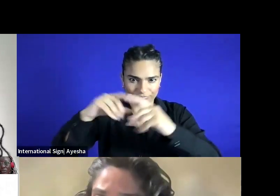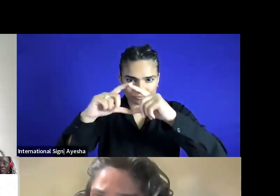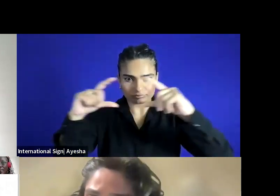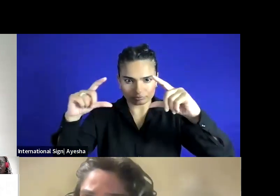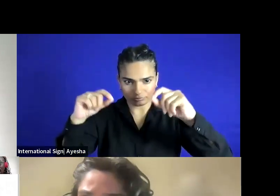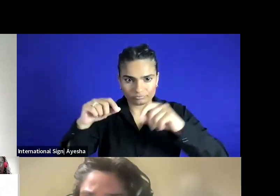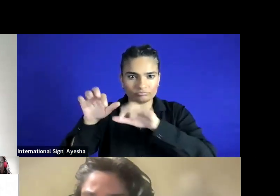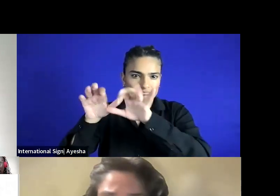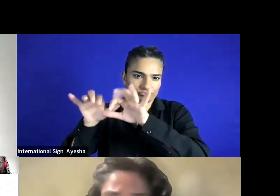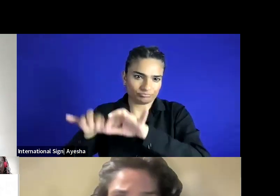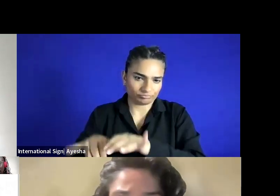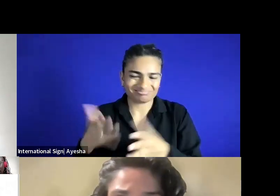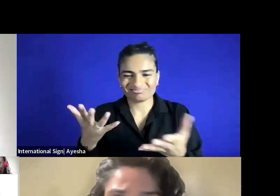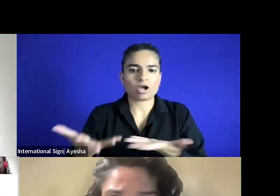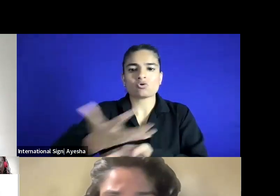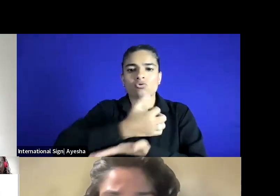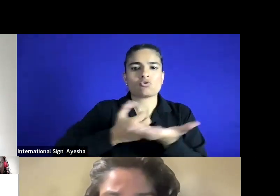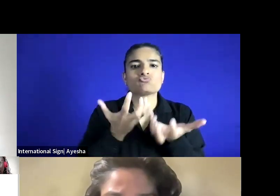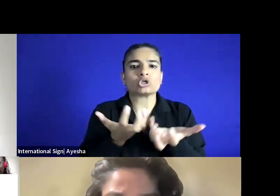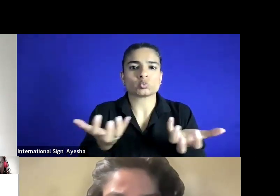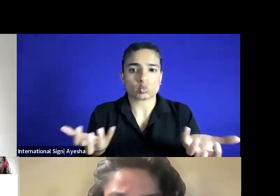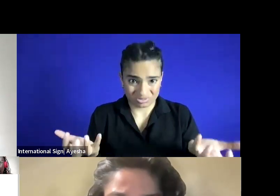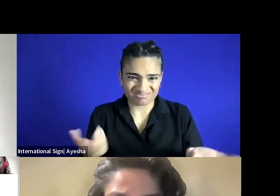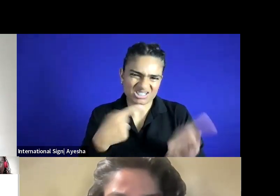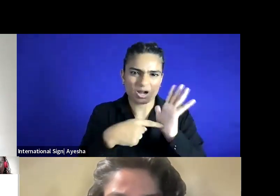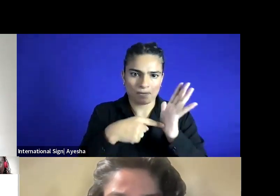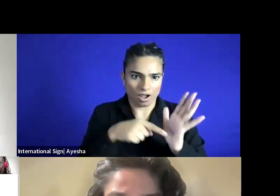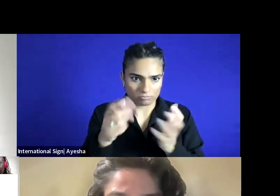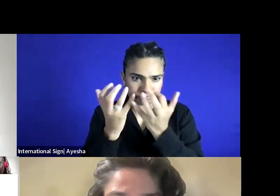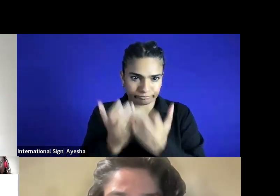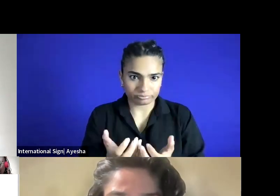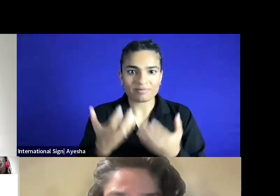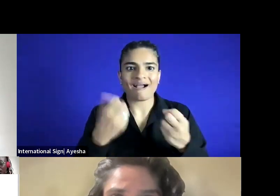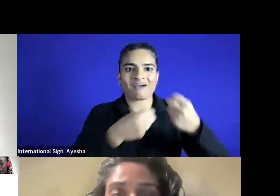So here are the chat. Here this search engine you can just type resourcing.